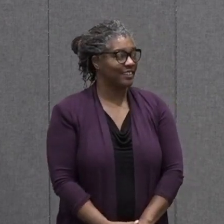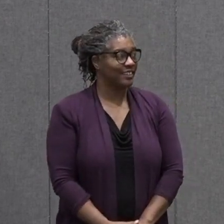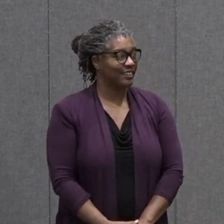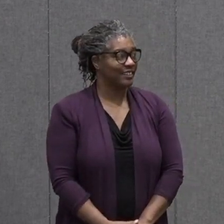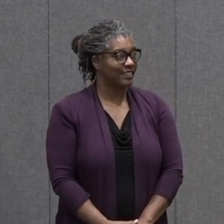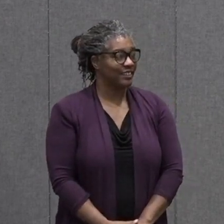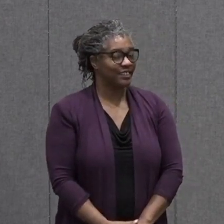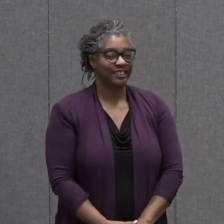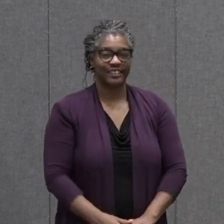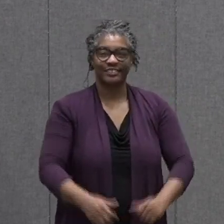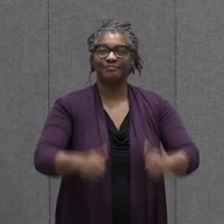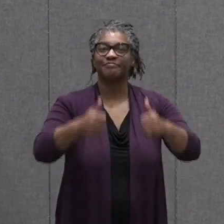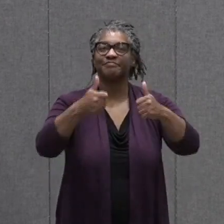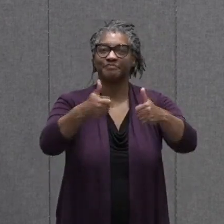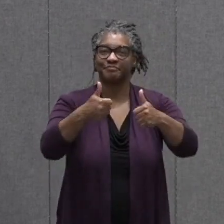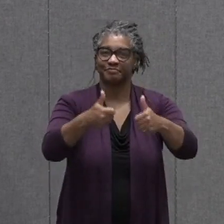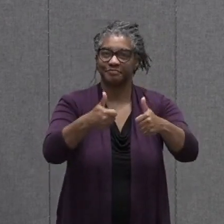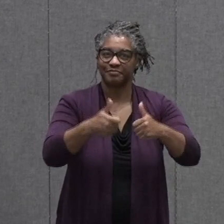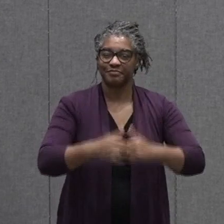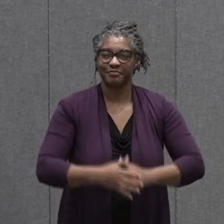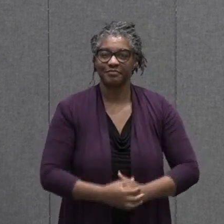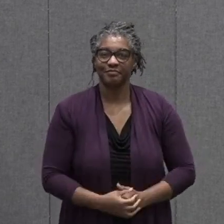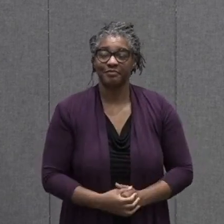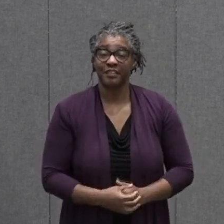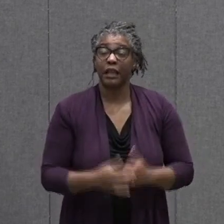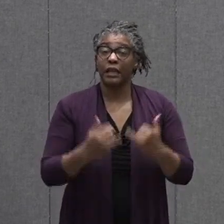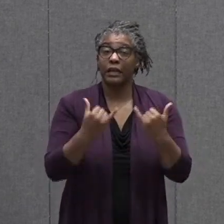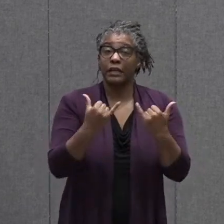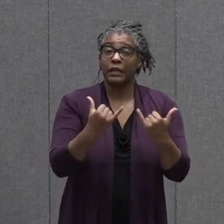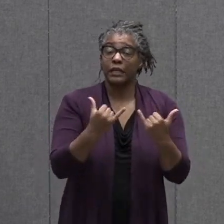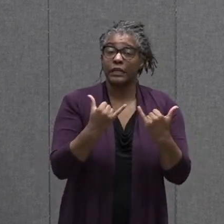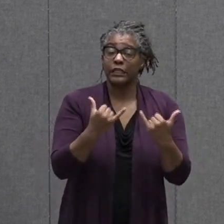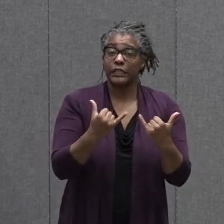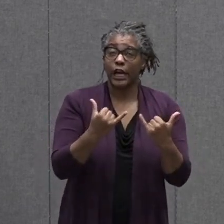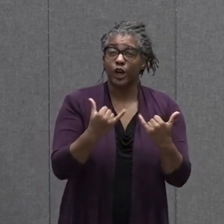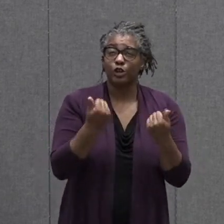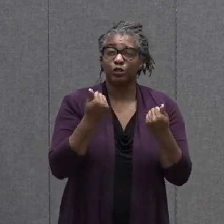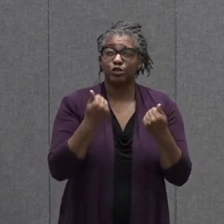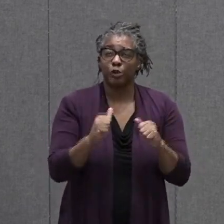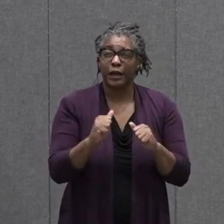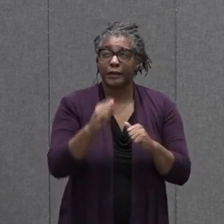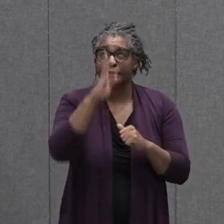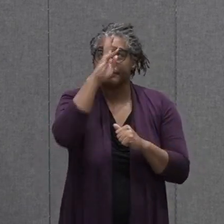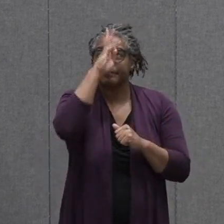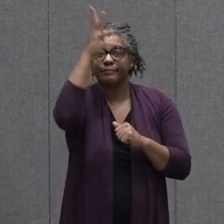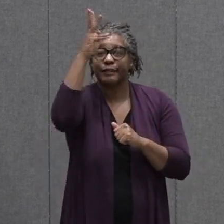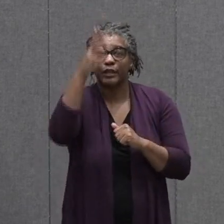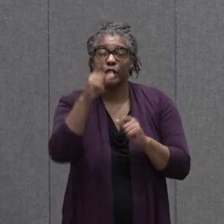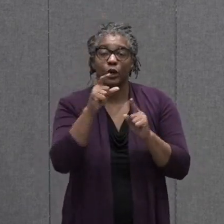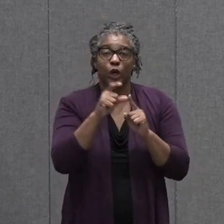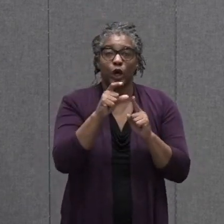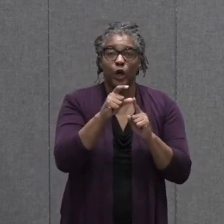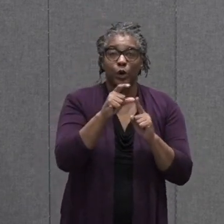Great job. Let's try to come up with a word that fits in our five column.